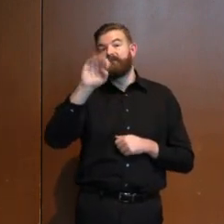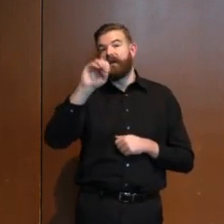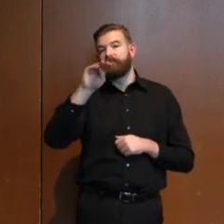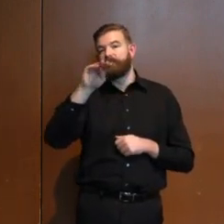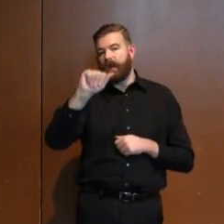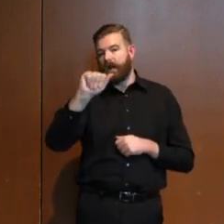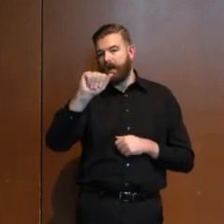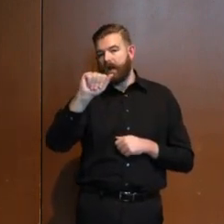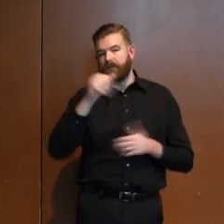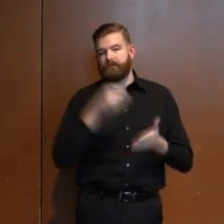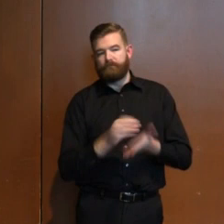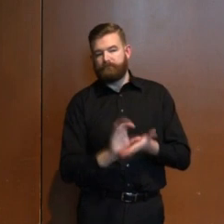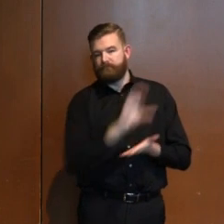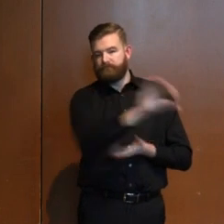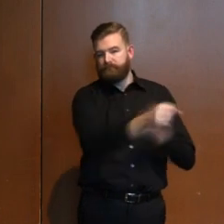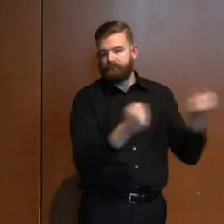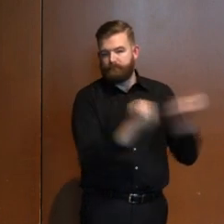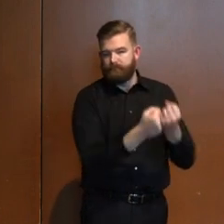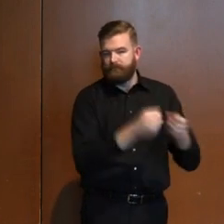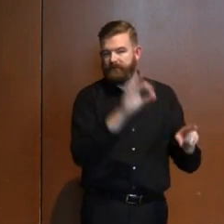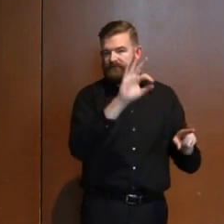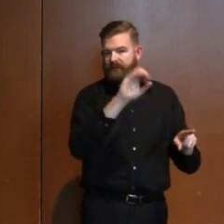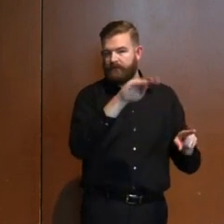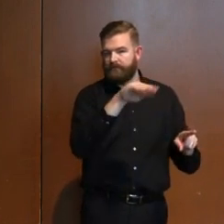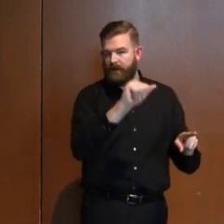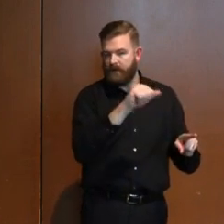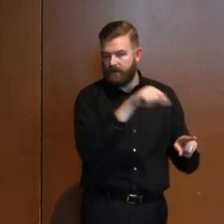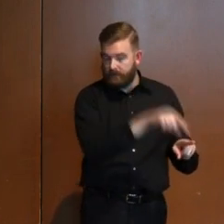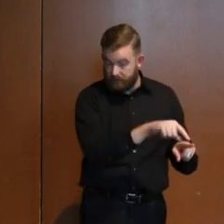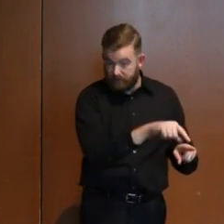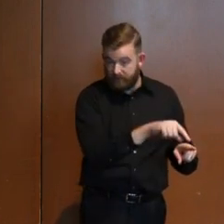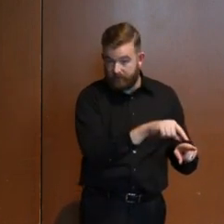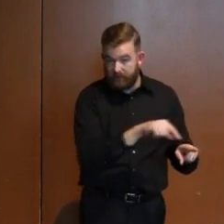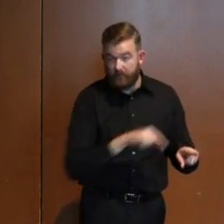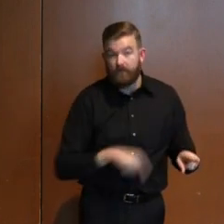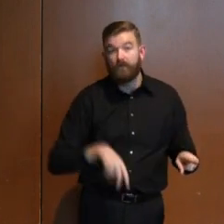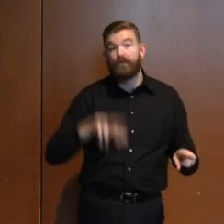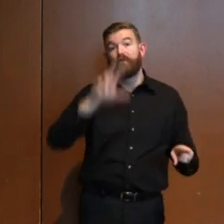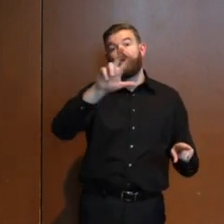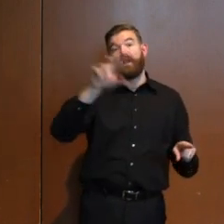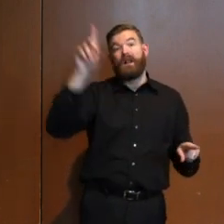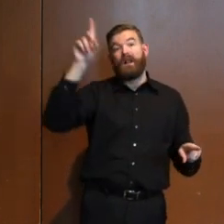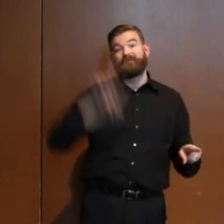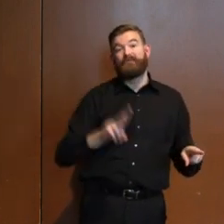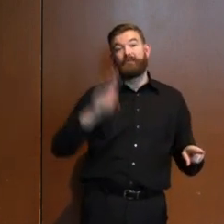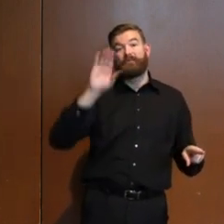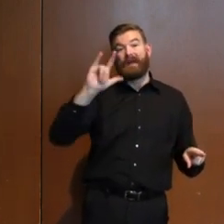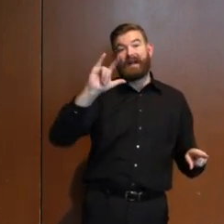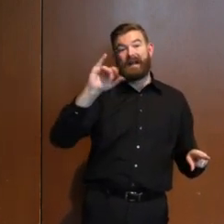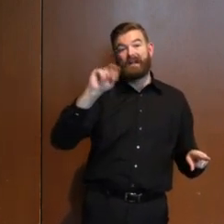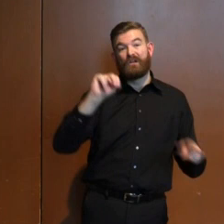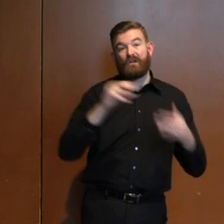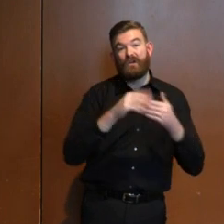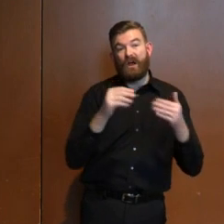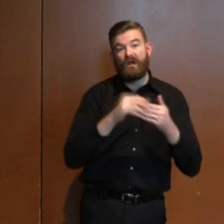$45BILLION TO FEMA DISASTER RELIEF FUNDS TO HELP SUPPORT